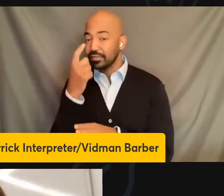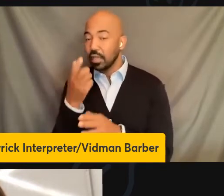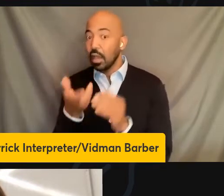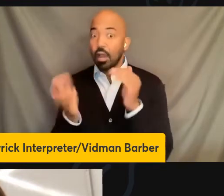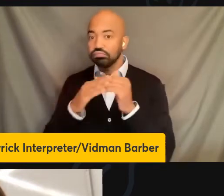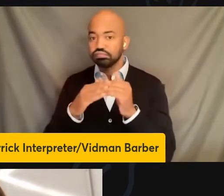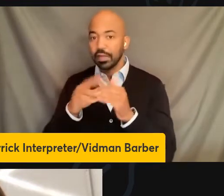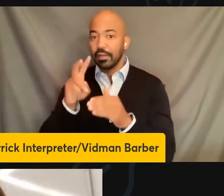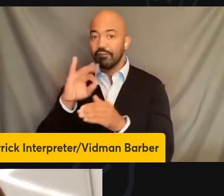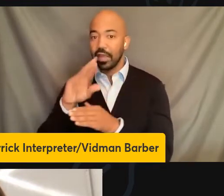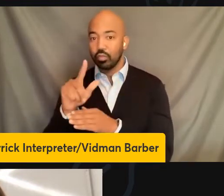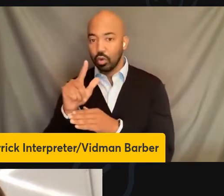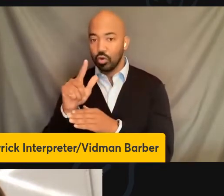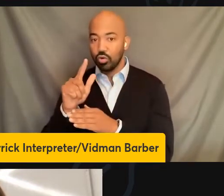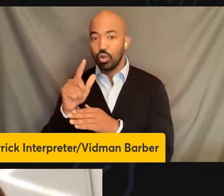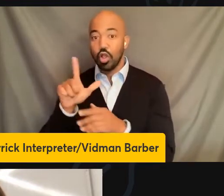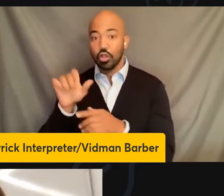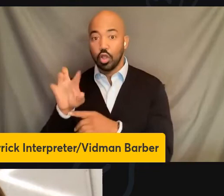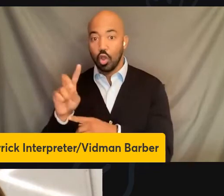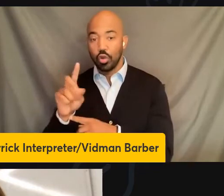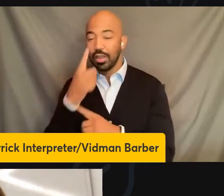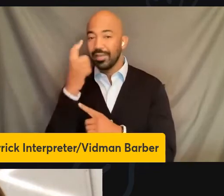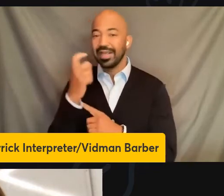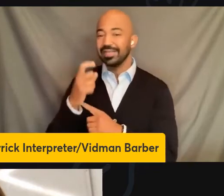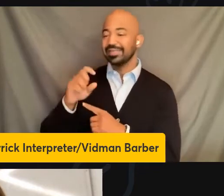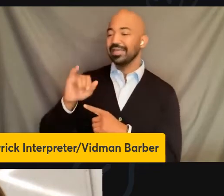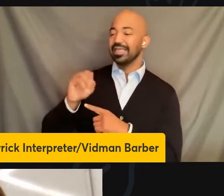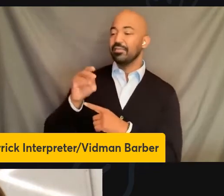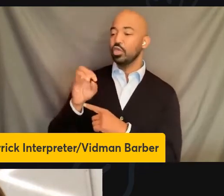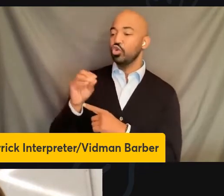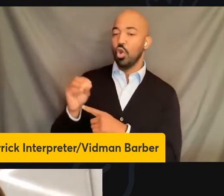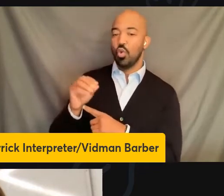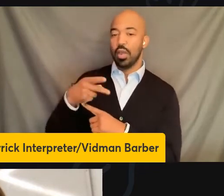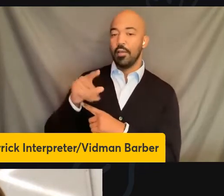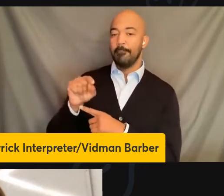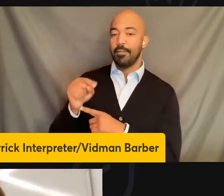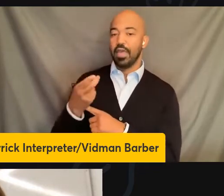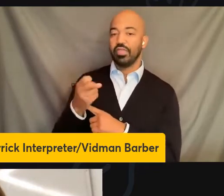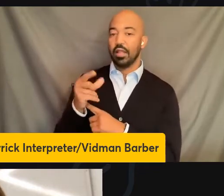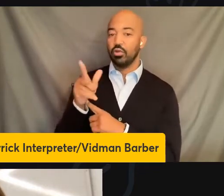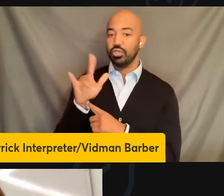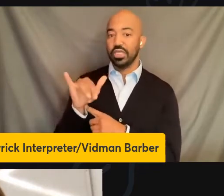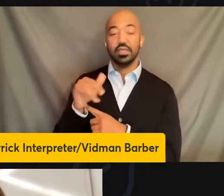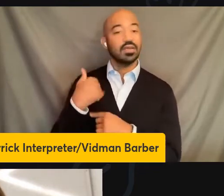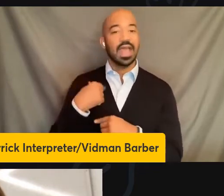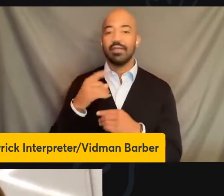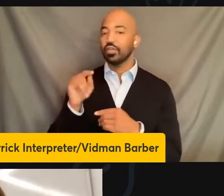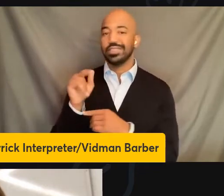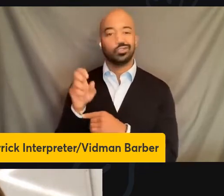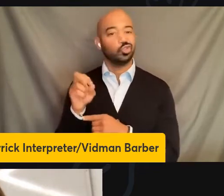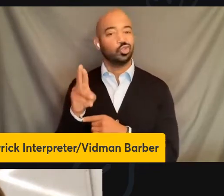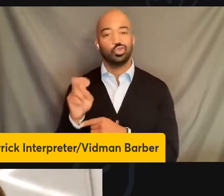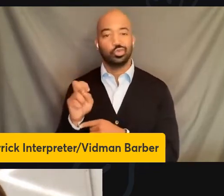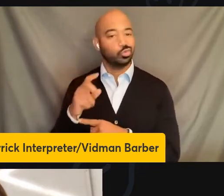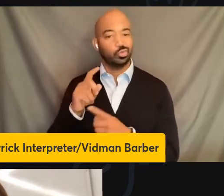the increased immuno pathology and there is no tissue repair, because there is no room for regular. So, you would assume